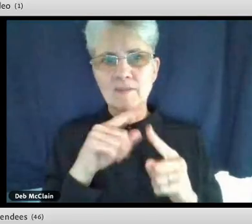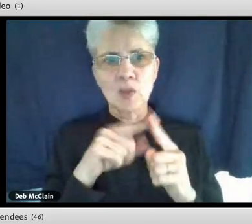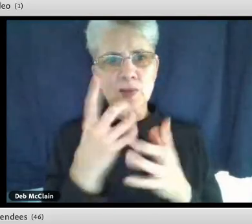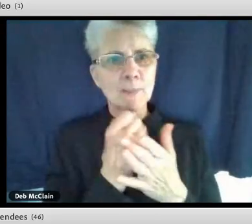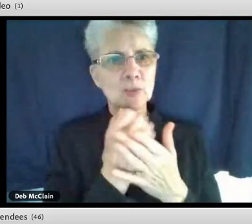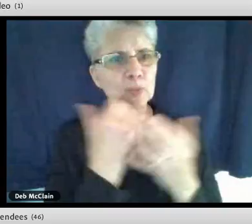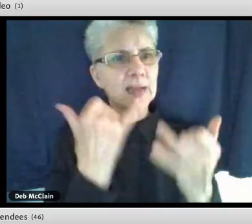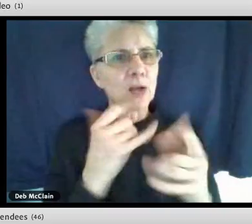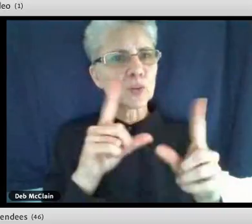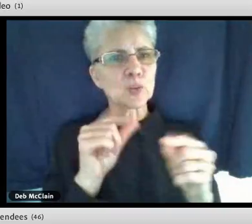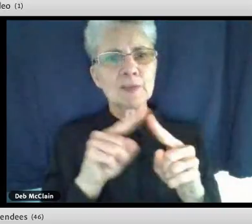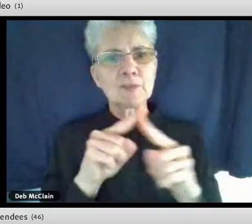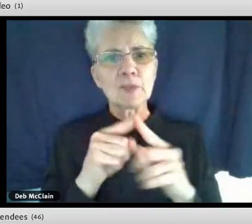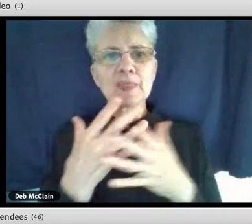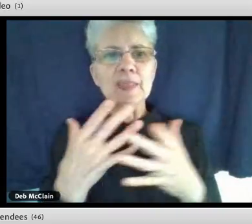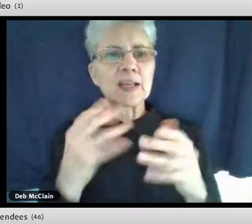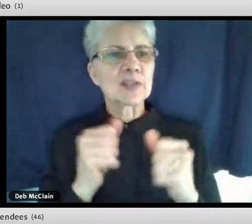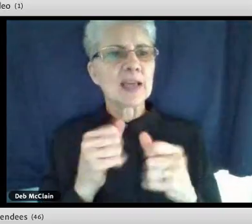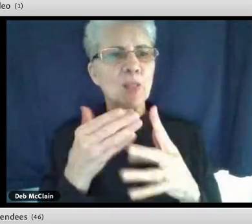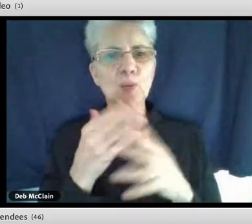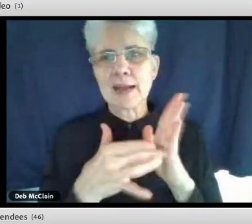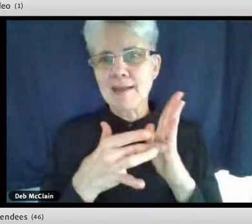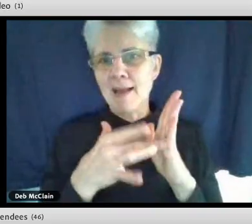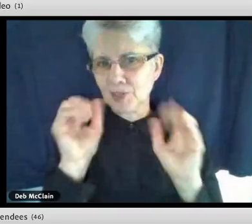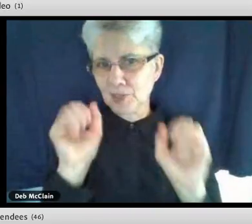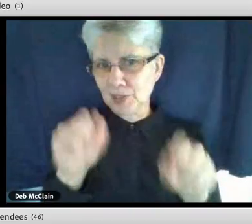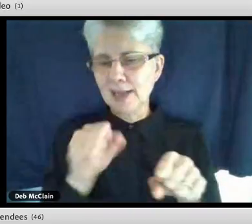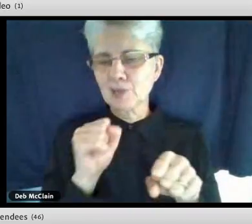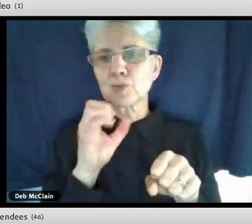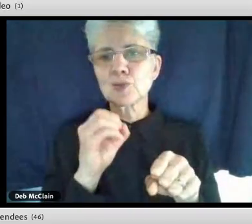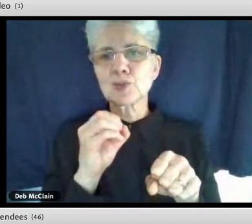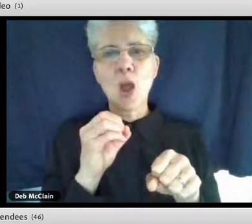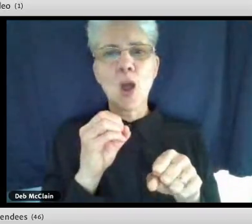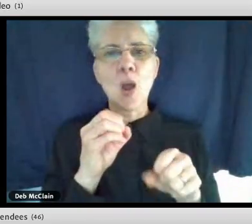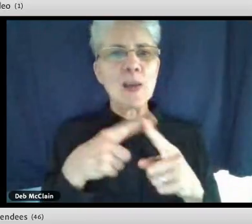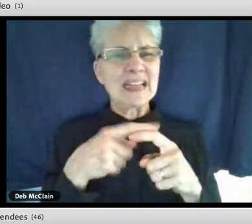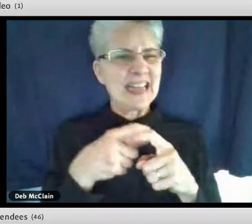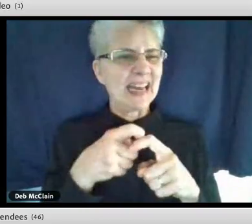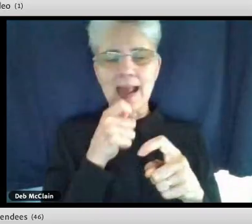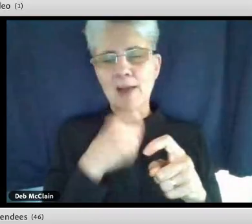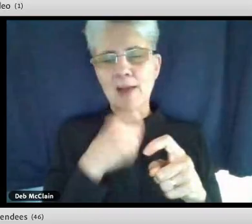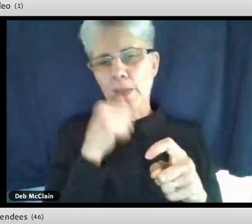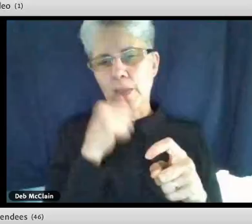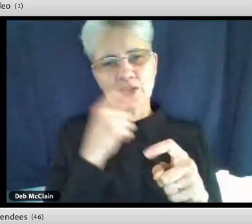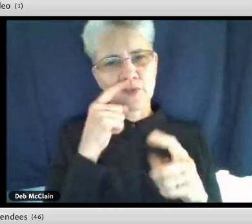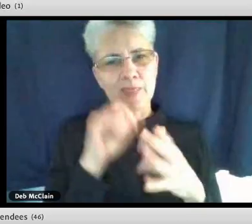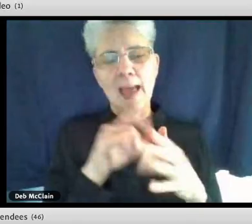I don't have the patience but, great. "Rollerblading," fantastic. If you do have severe anxiety,